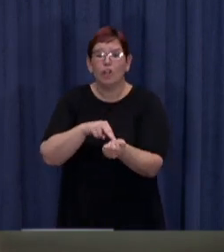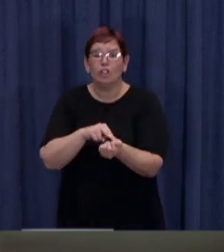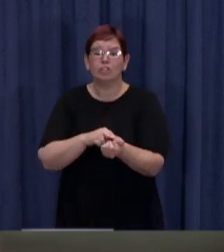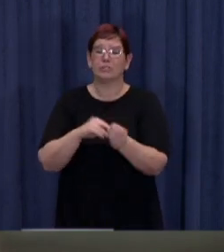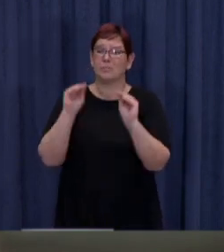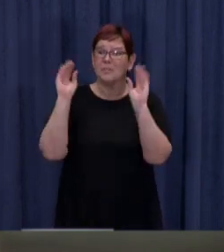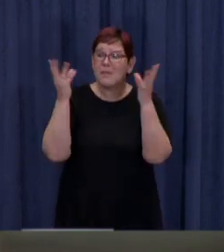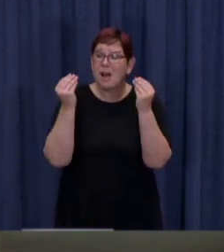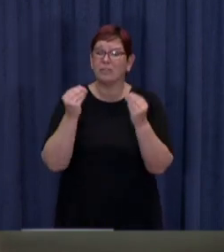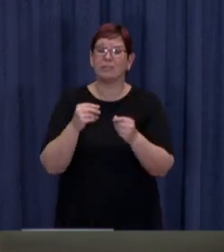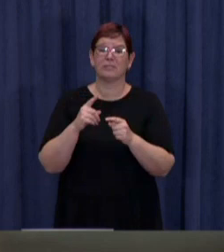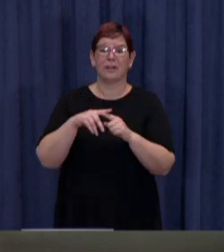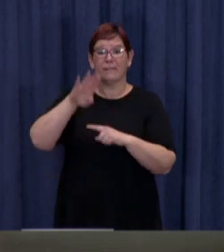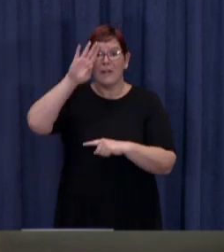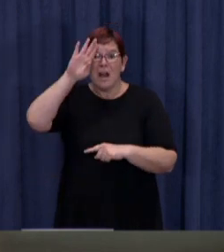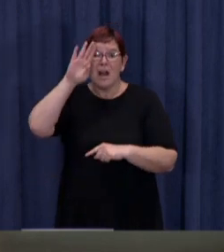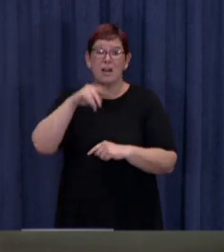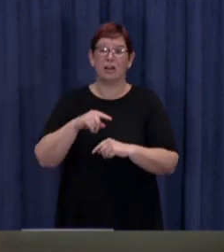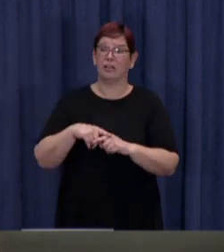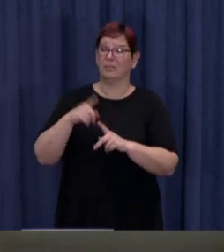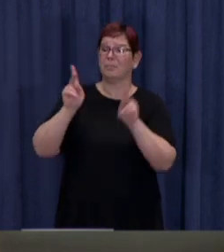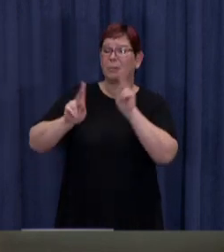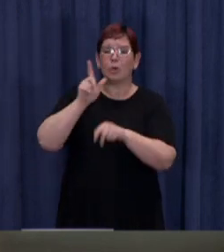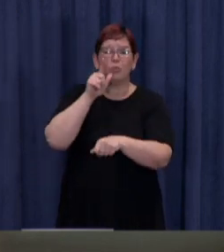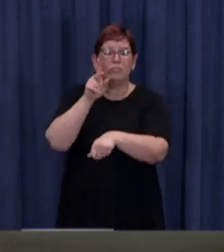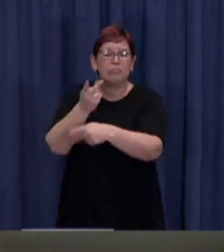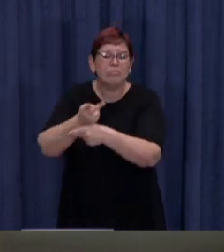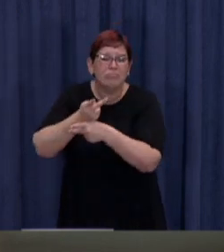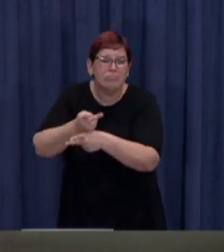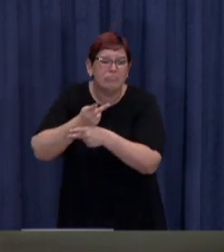work so that that is our continuing policy it is costing us a lot